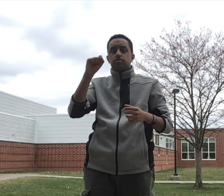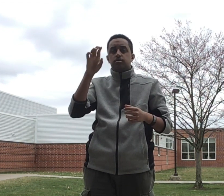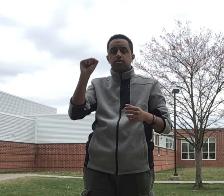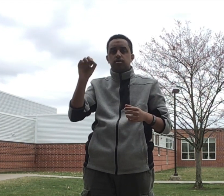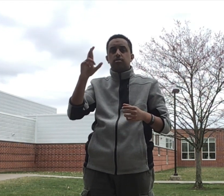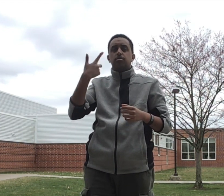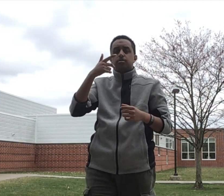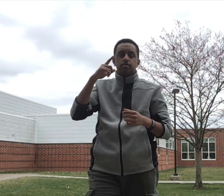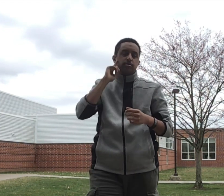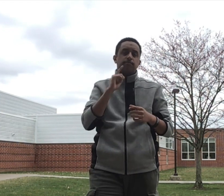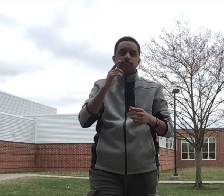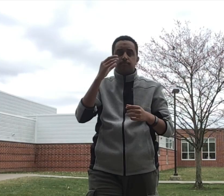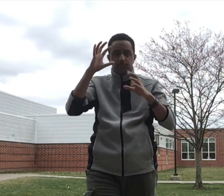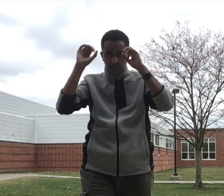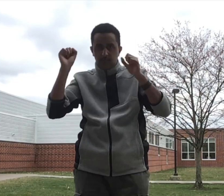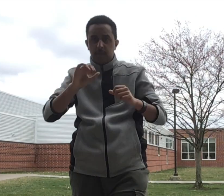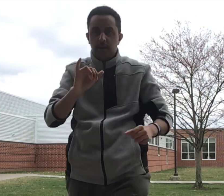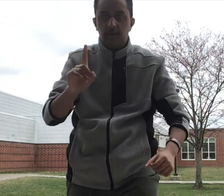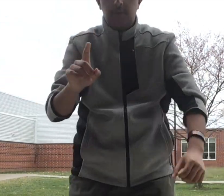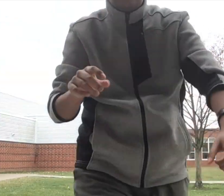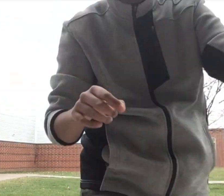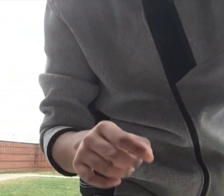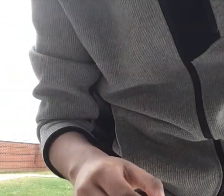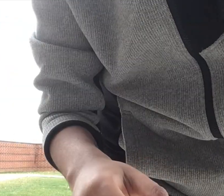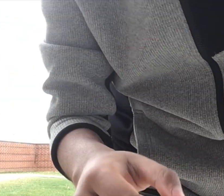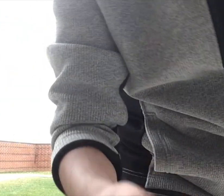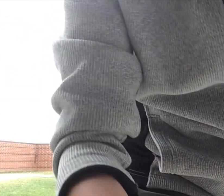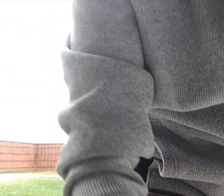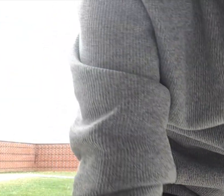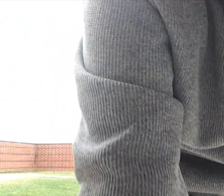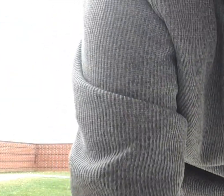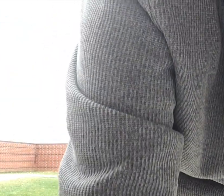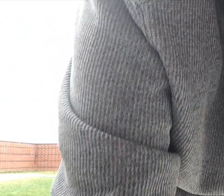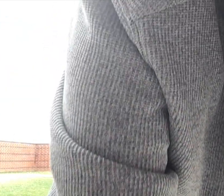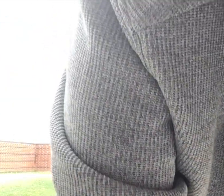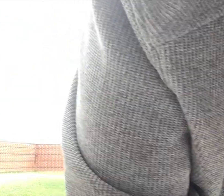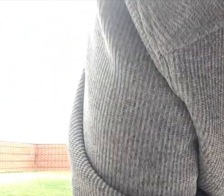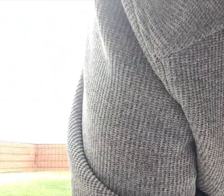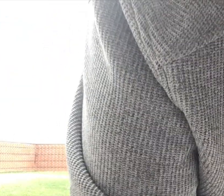got a deaf person in that place. Then you saw lots of congratulations, oh give me one second...